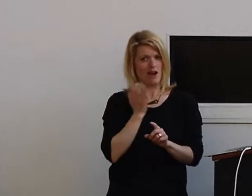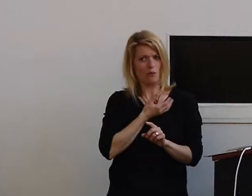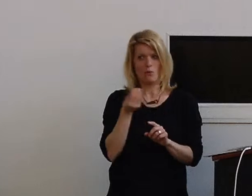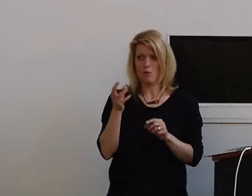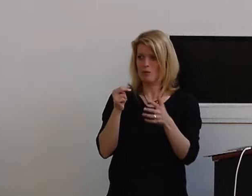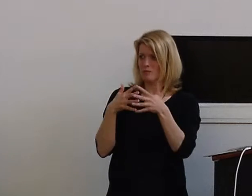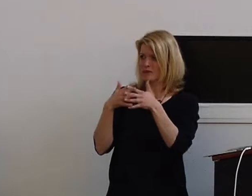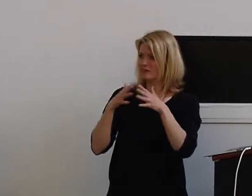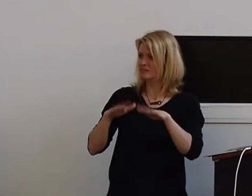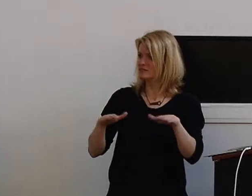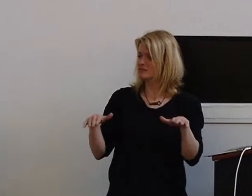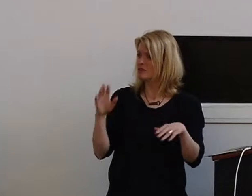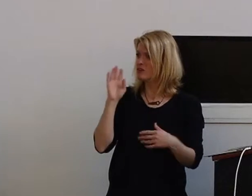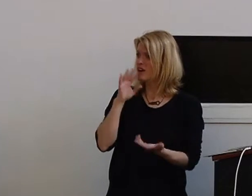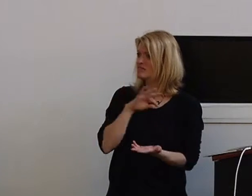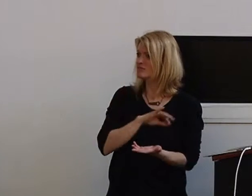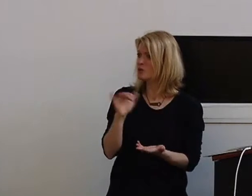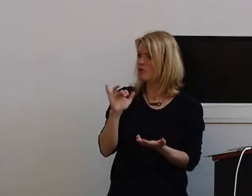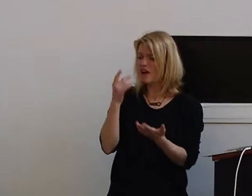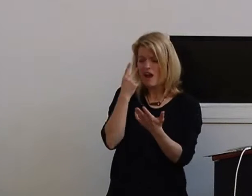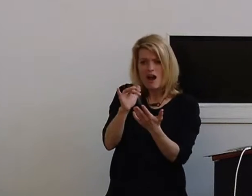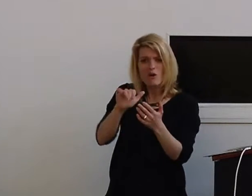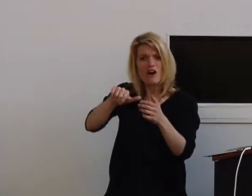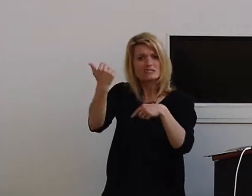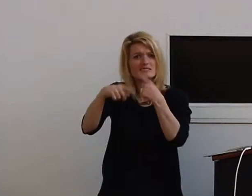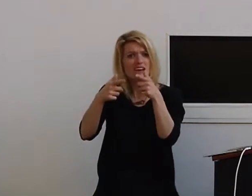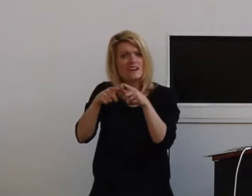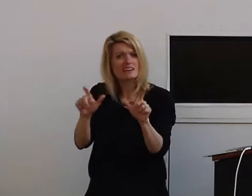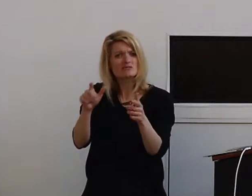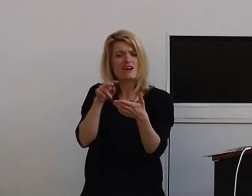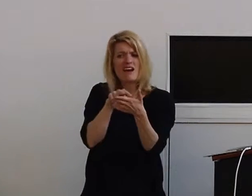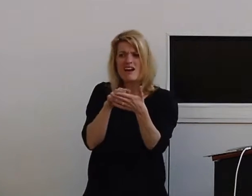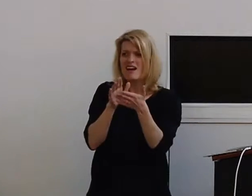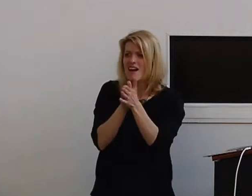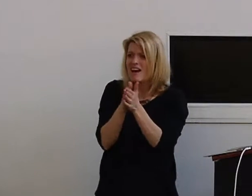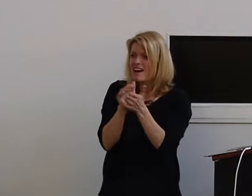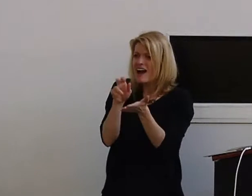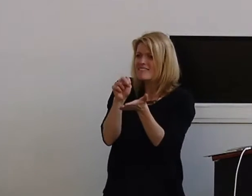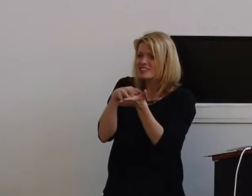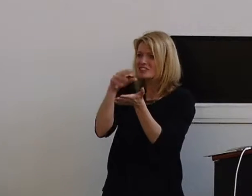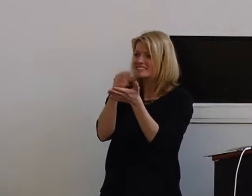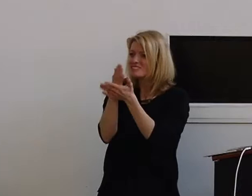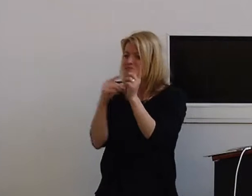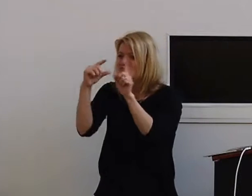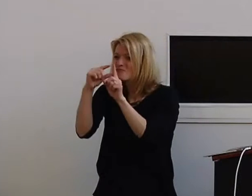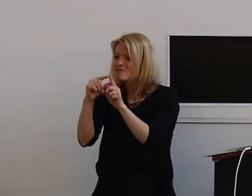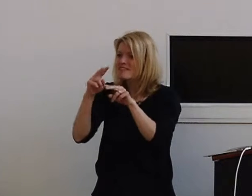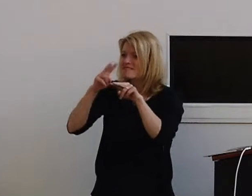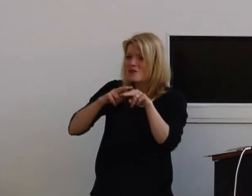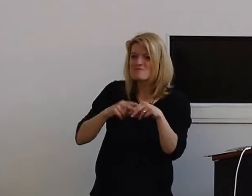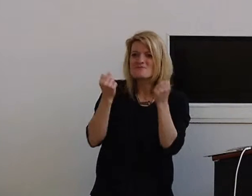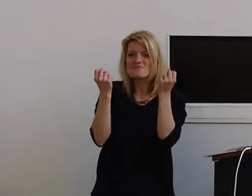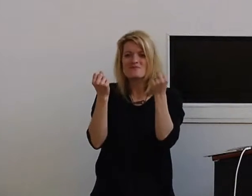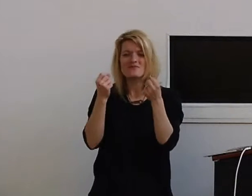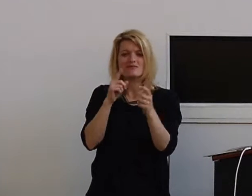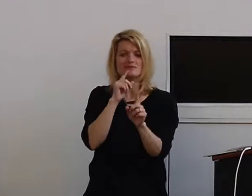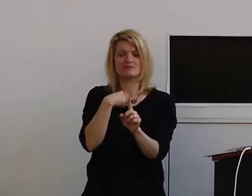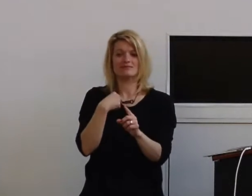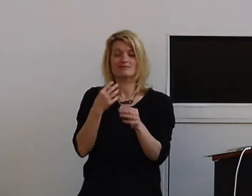Children in other countries can benefit from this. And it also benefits children right here in the U.S., because they can see and learn sign languages